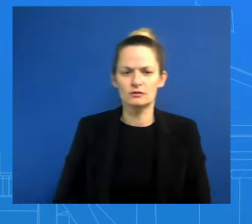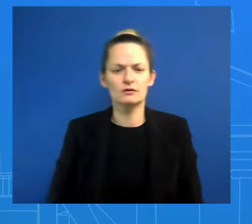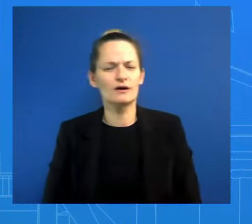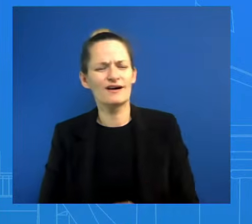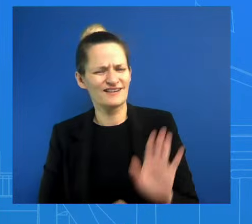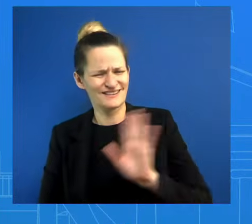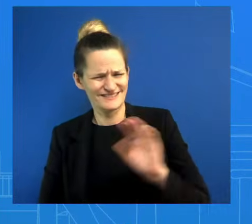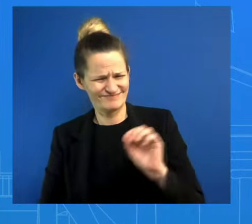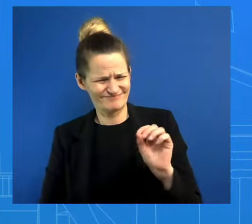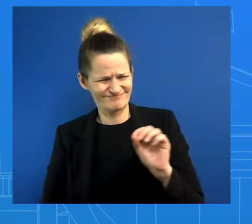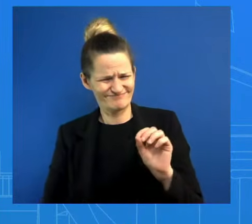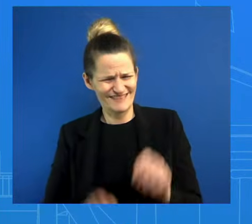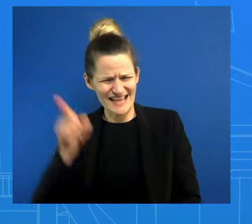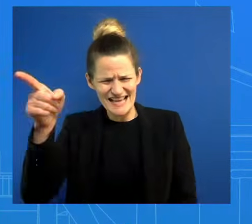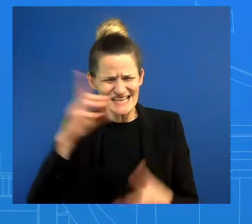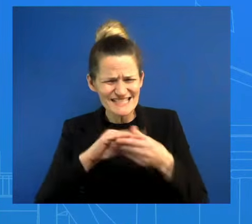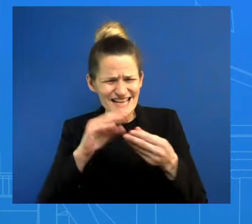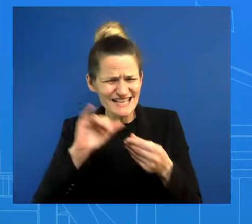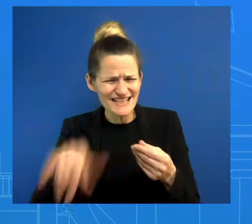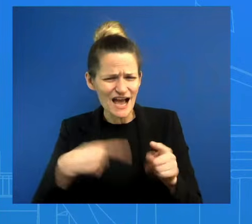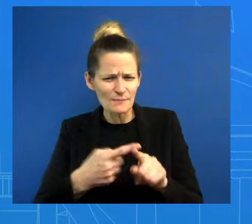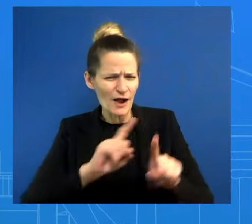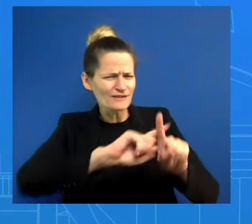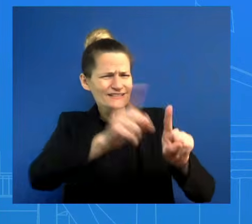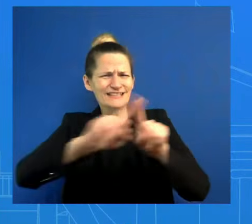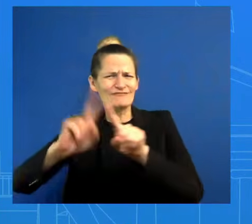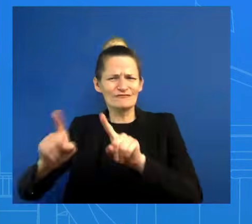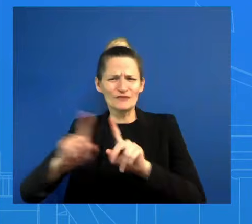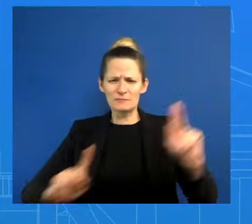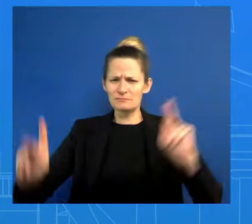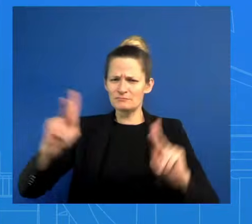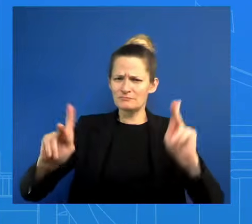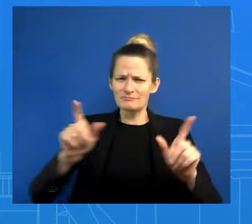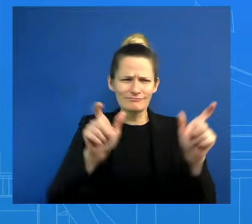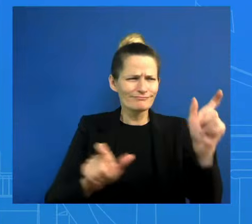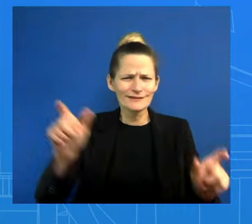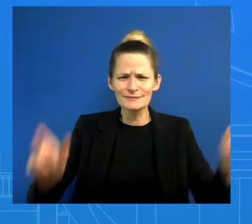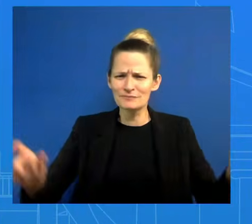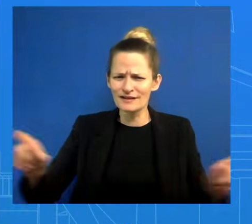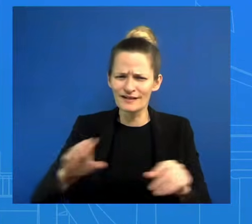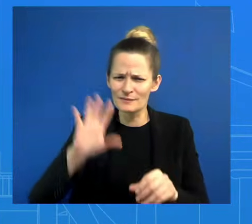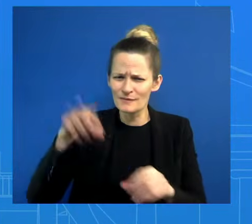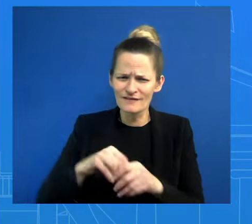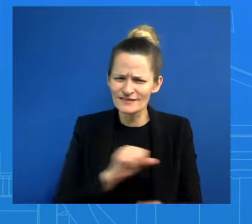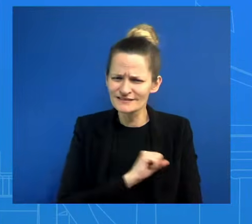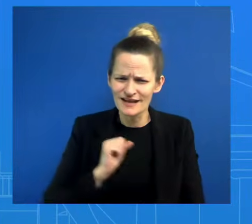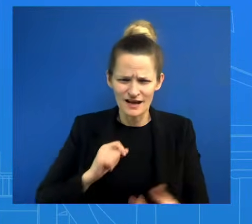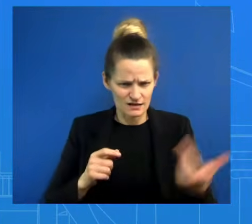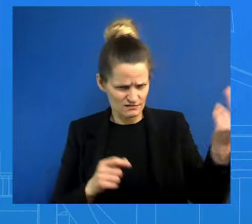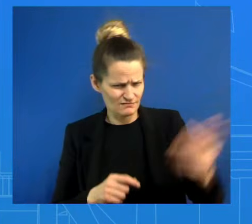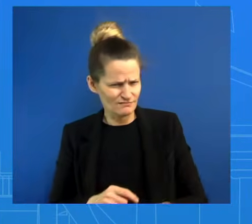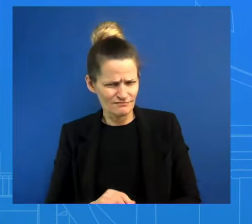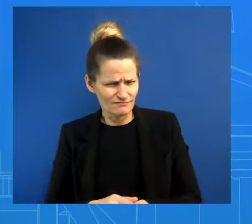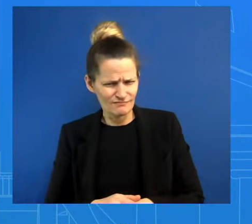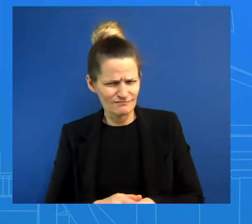I've -- I've been on many trips with him. You've been on trips with him where he says that. He thanks them for the passport to their state,